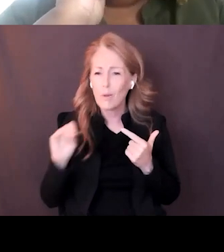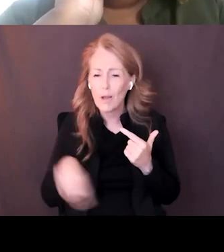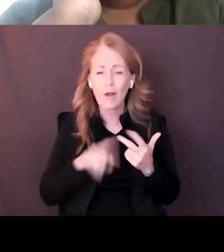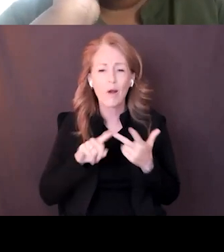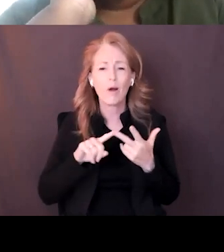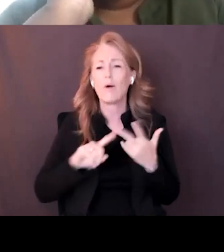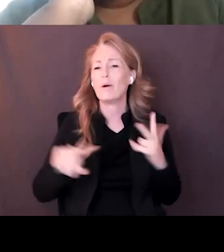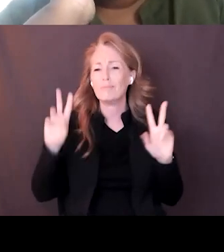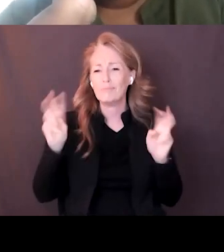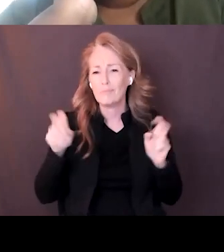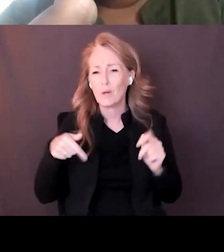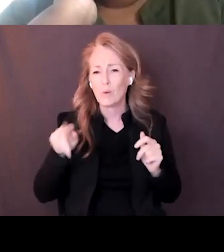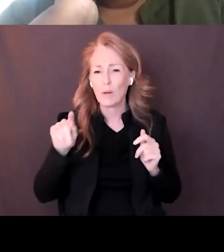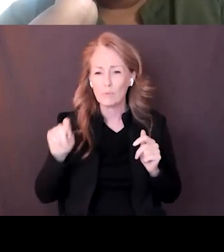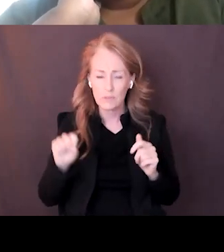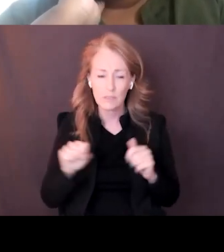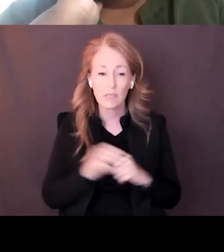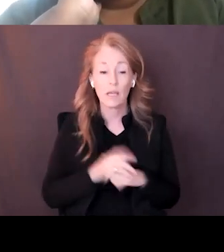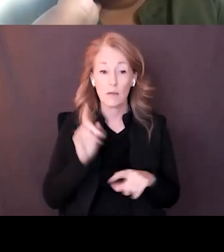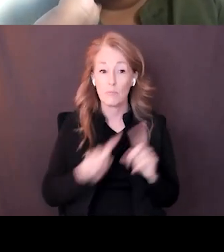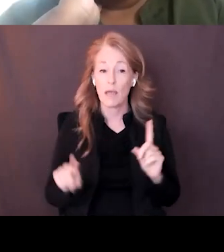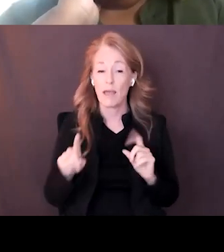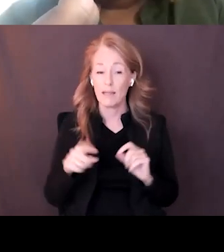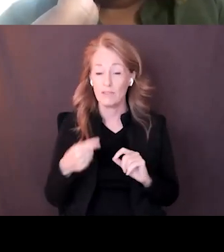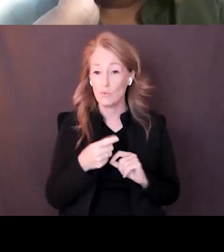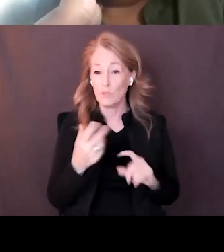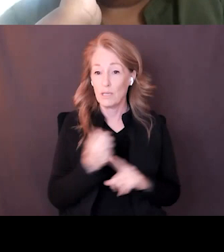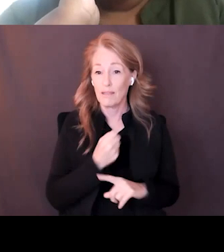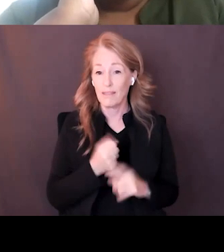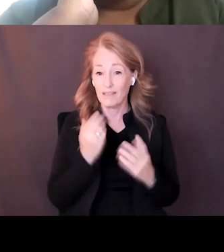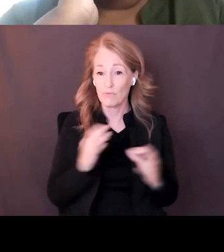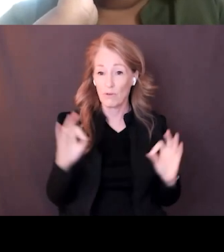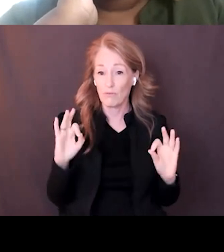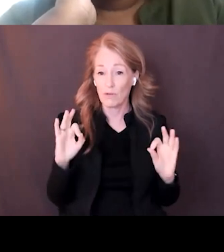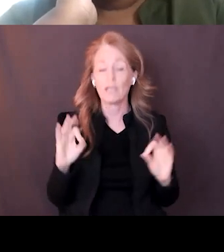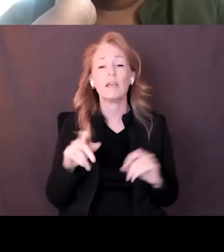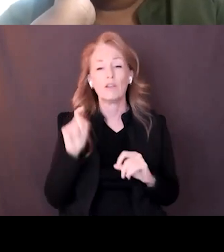IN ORDER TO GET THIS, YOU HAVE TO PARTICIPATE IN THE HOT SEAT OR